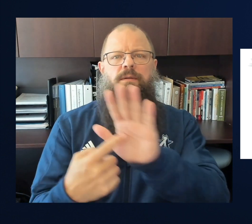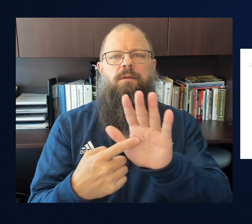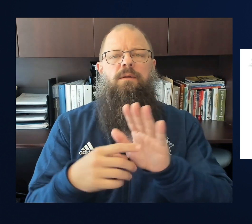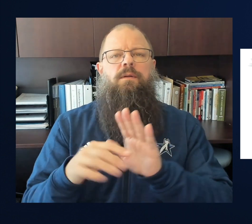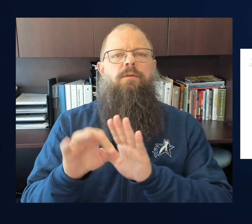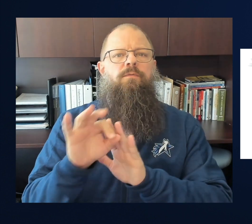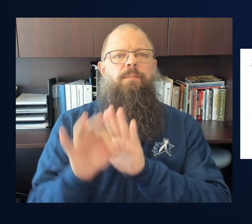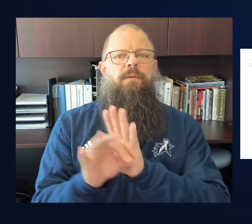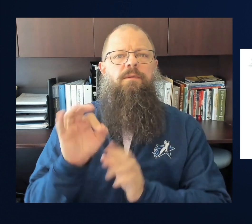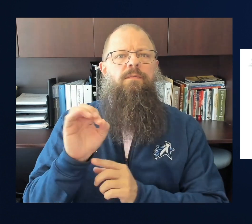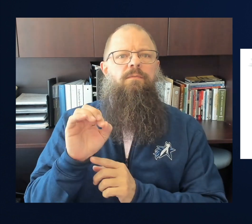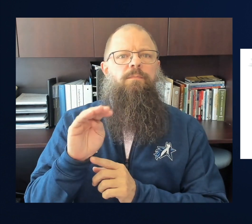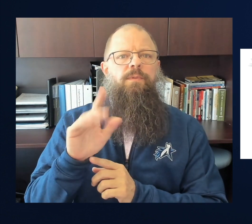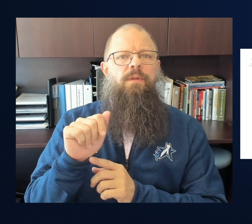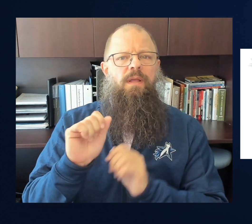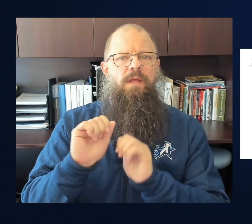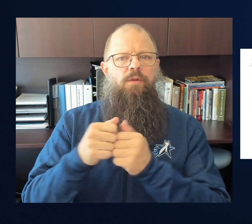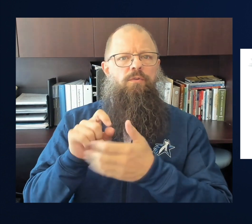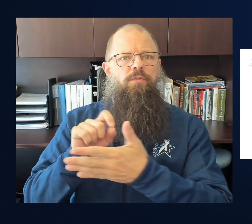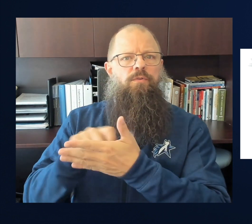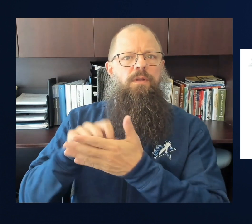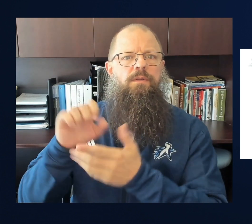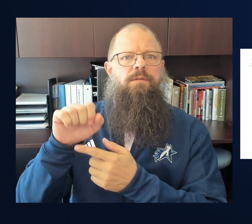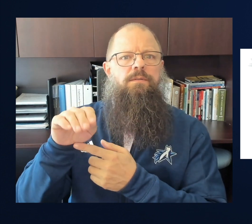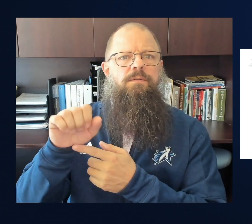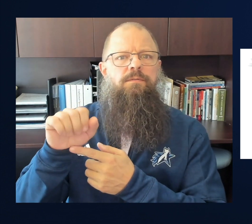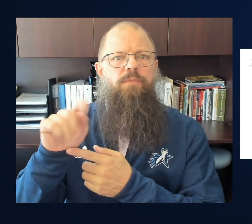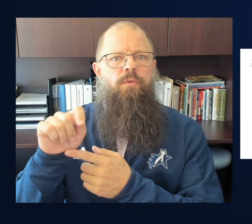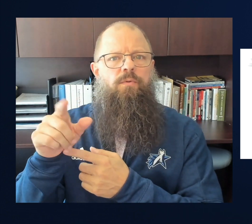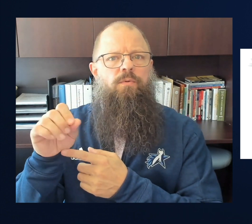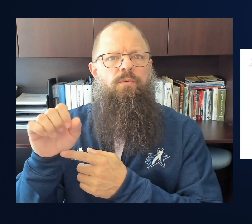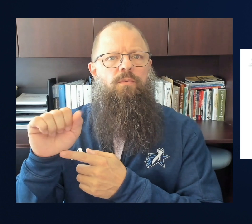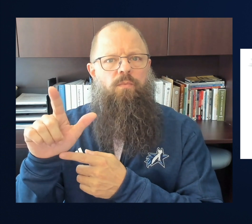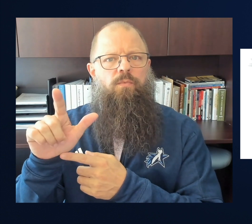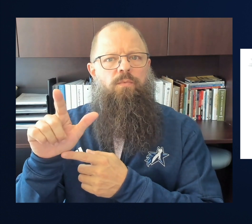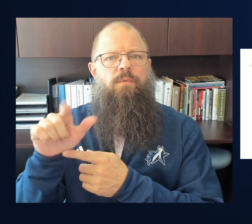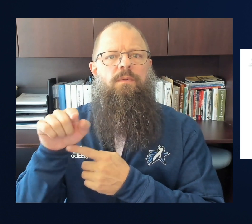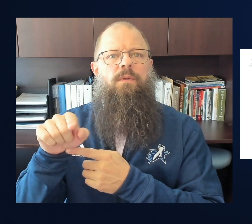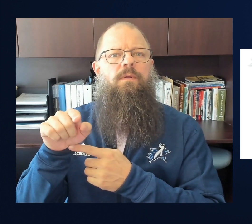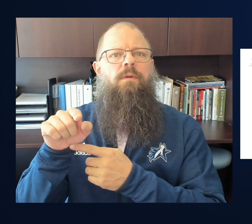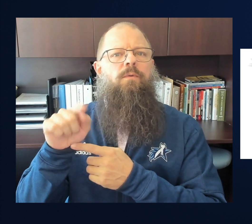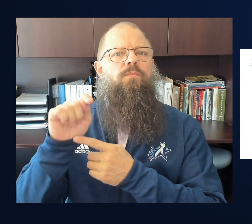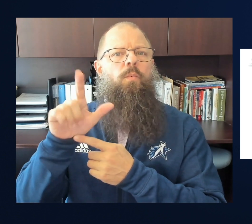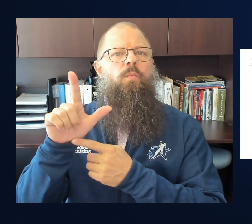So now having gone through that acronym, I'd like to show you the formula for how to write SMART goals.